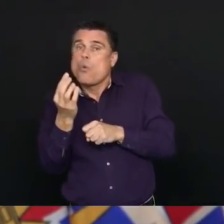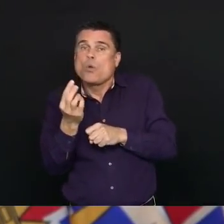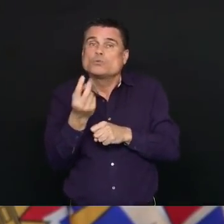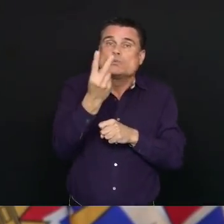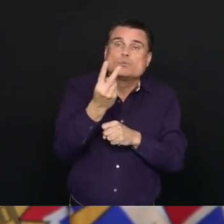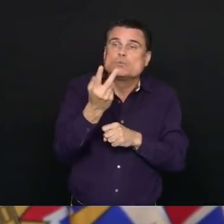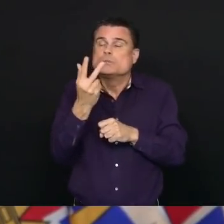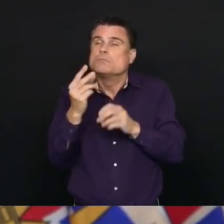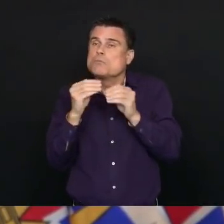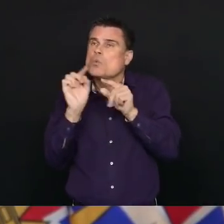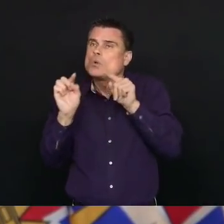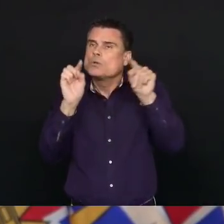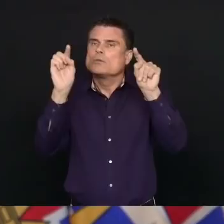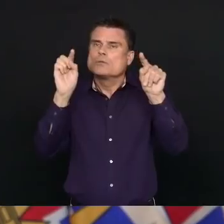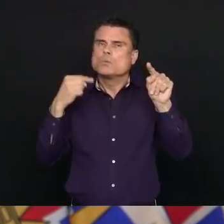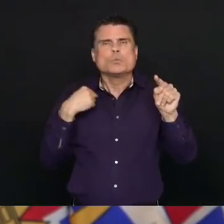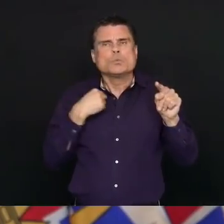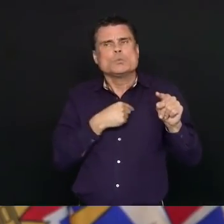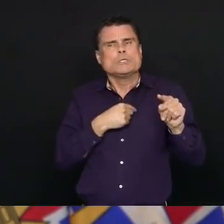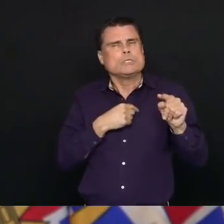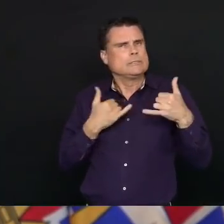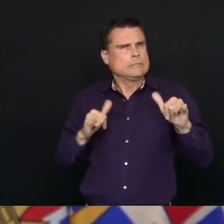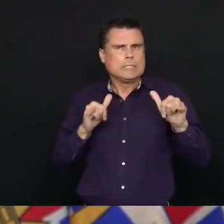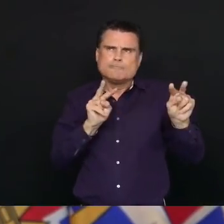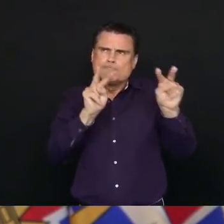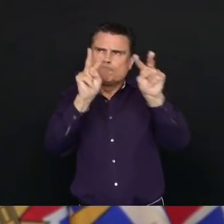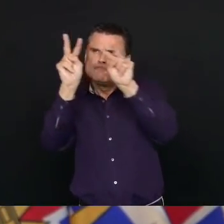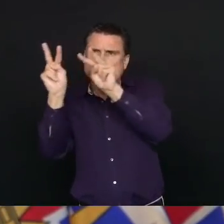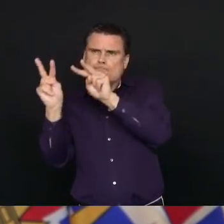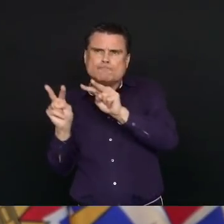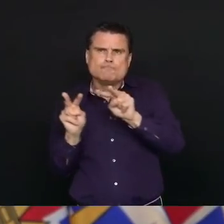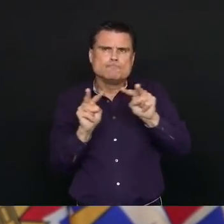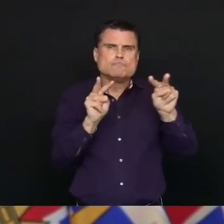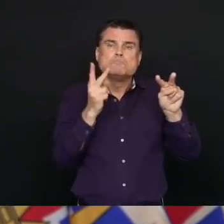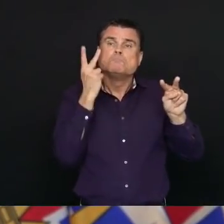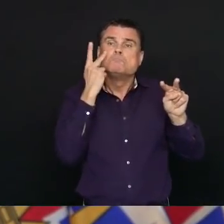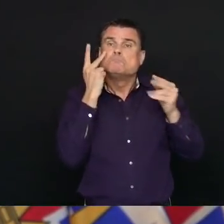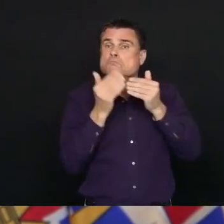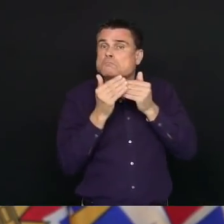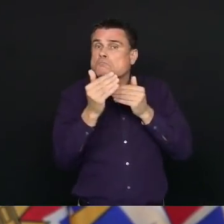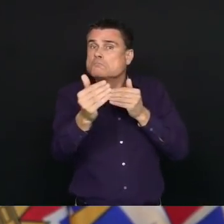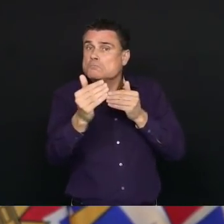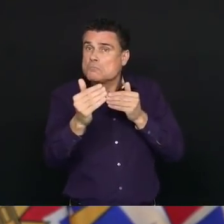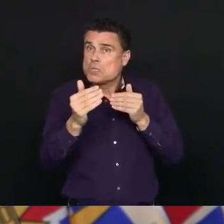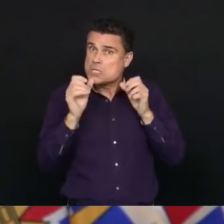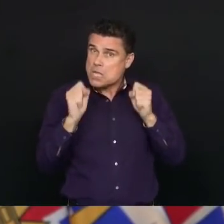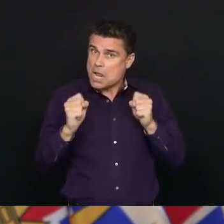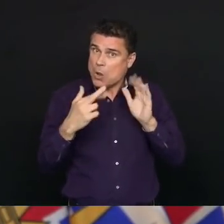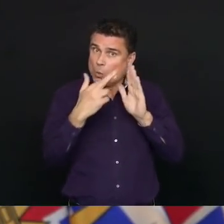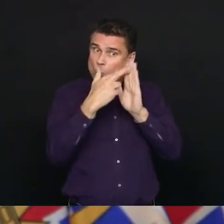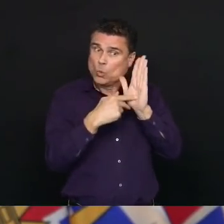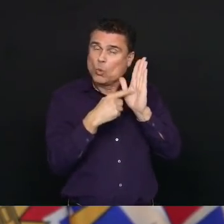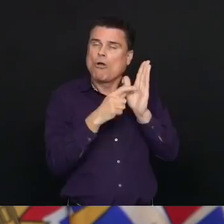areas of the province. It so it is a bit challenging. And we know people have come back to traveling from many areas of the